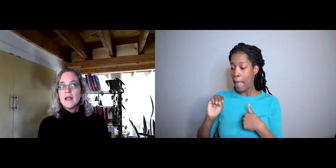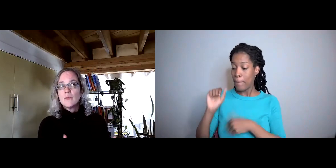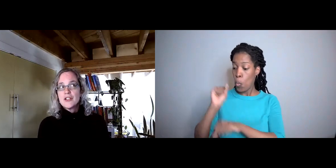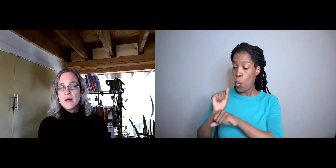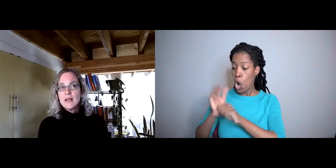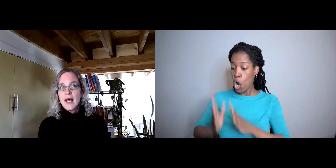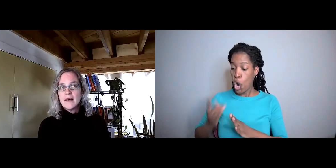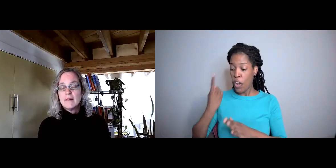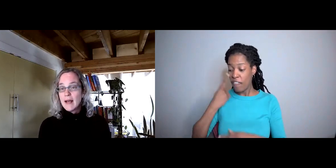In which they would get actually a paycheck from that business and a W2 at the end of the year.